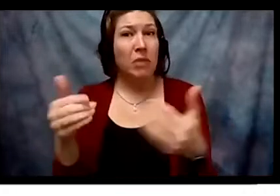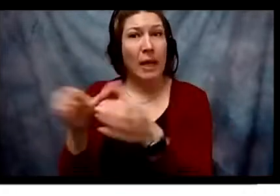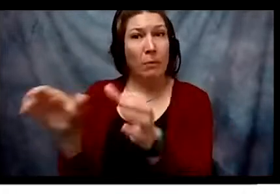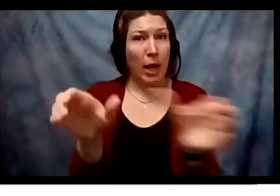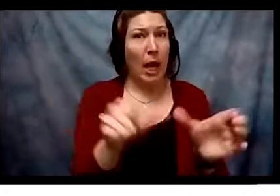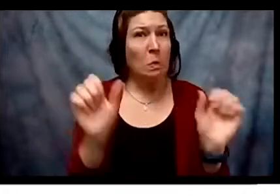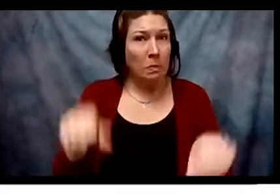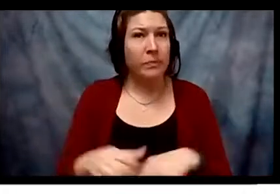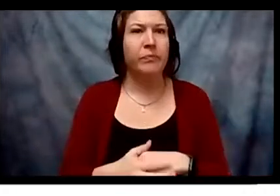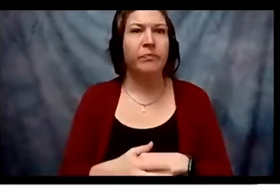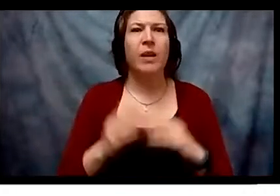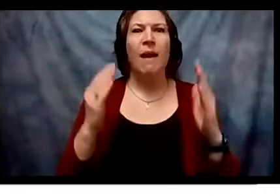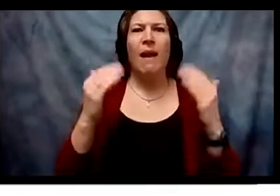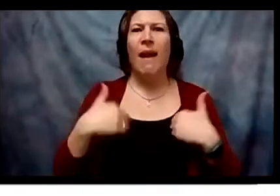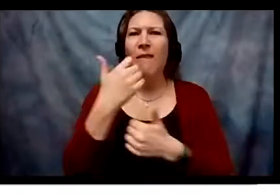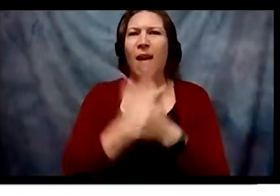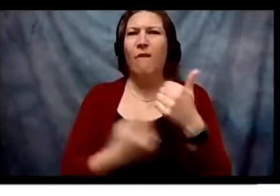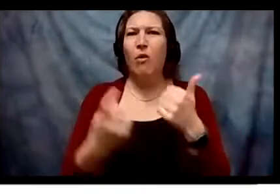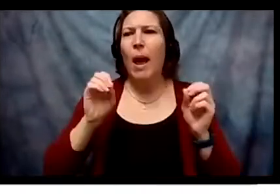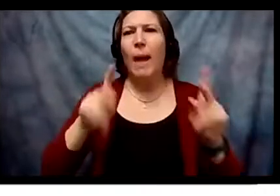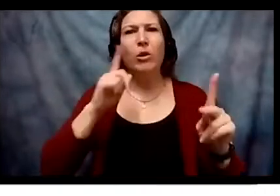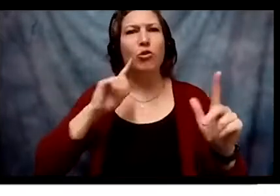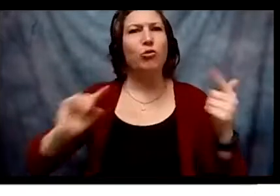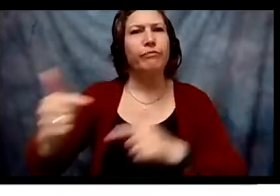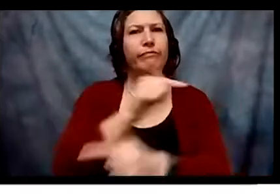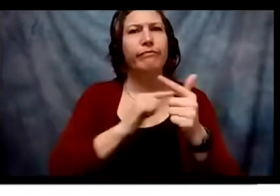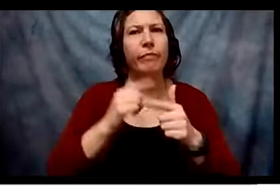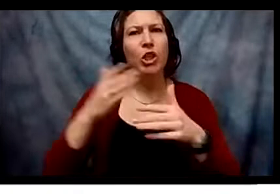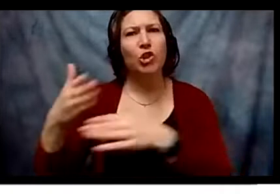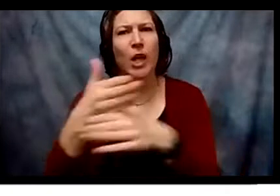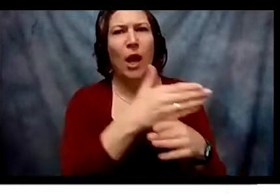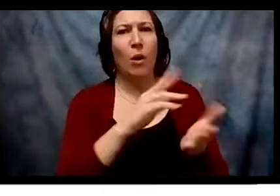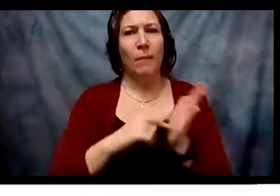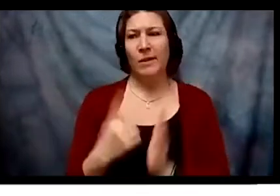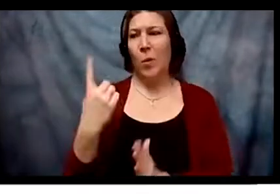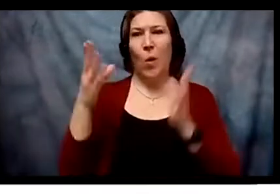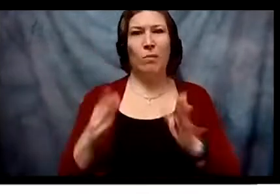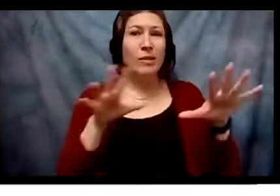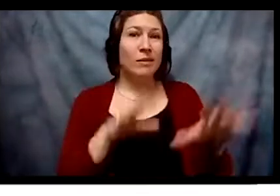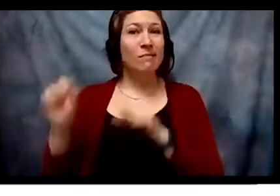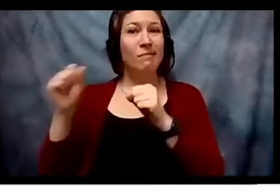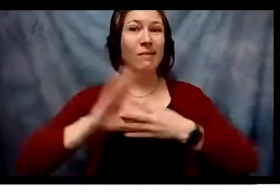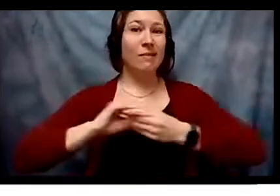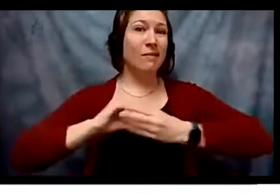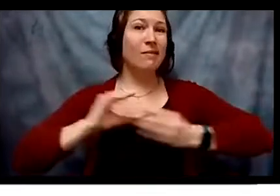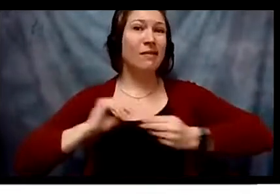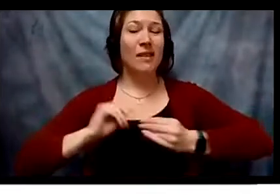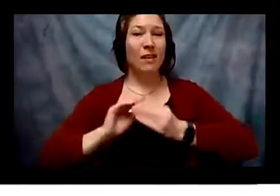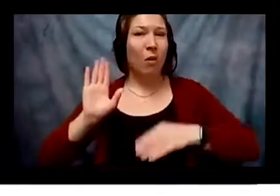everyone shares and holds space together So no one person should dominate the time. Speak from your own